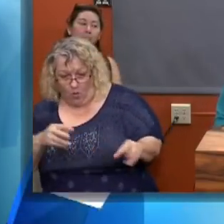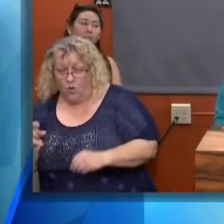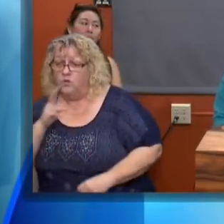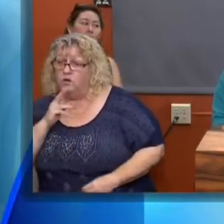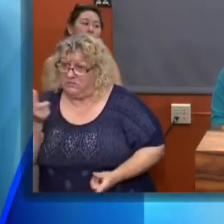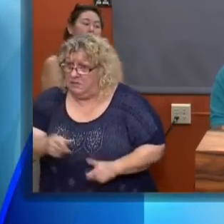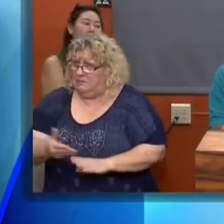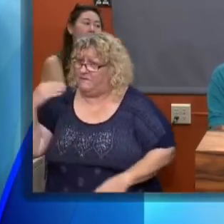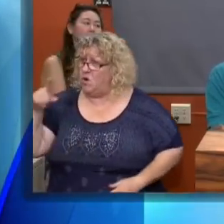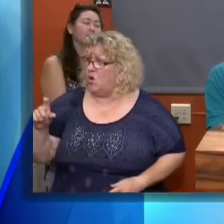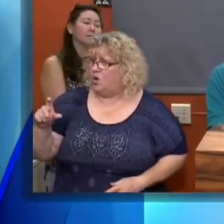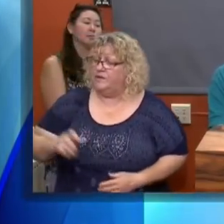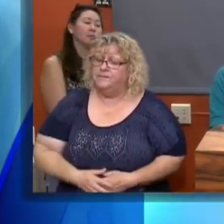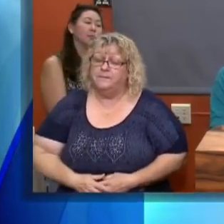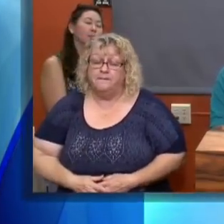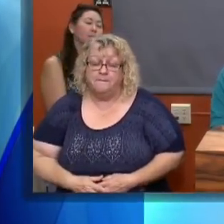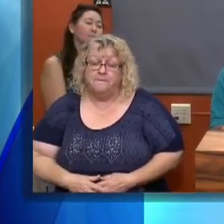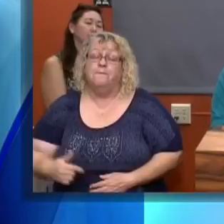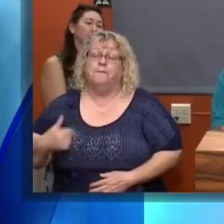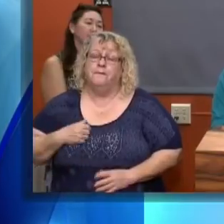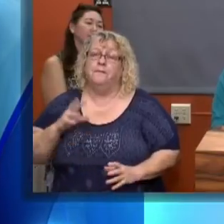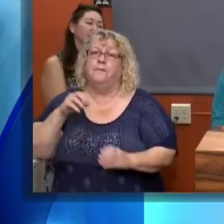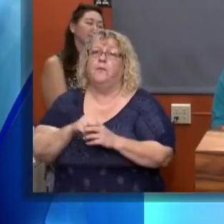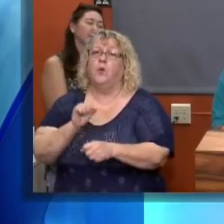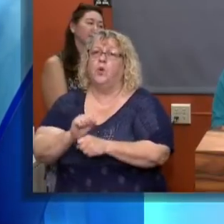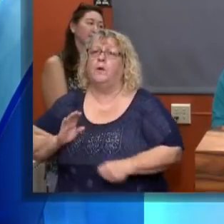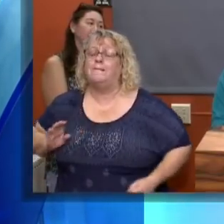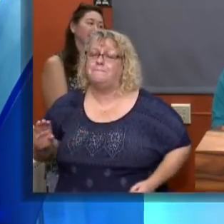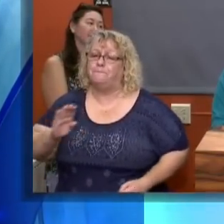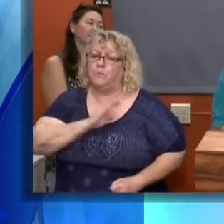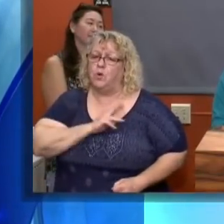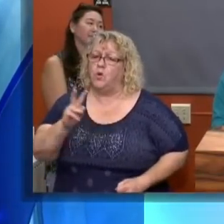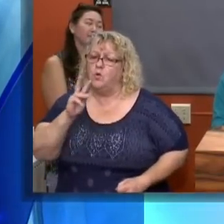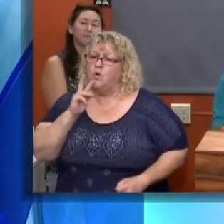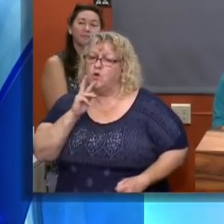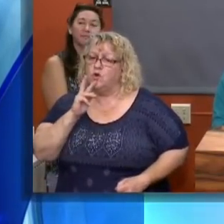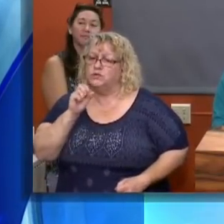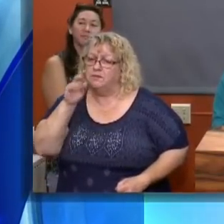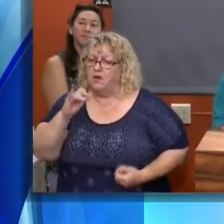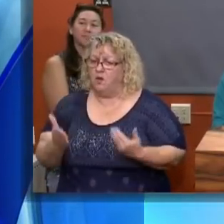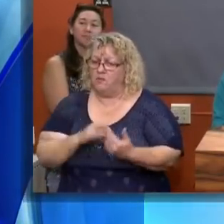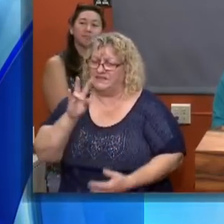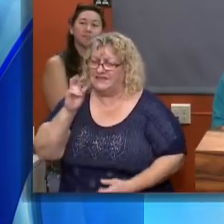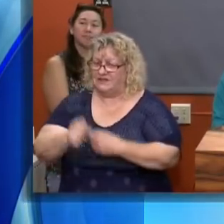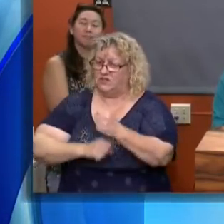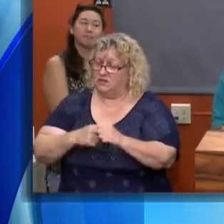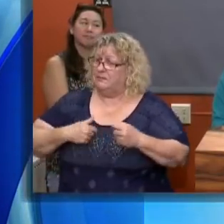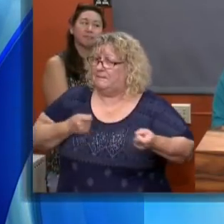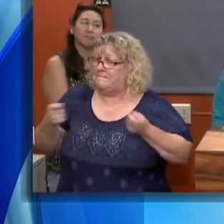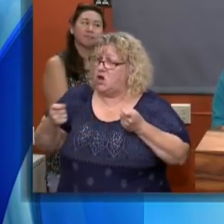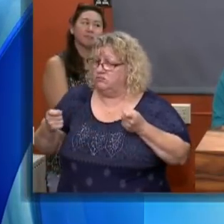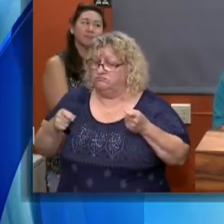POINT WHERE YOU KNOW, YOU HAVE TO GO AND SIPHON OUT WATER?